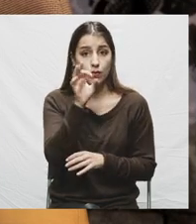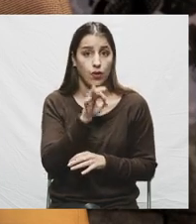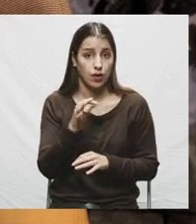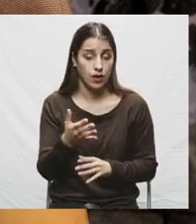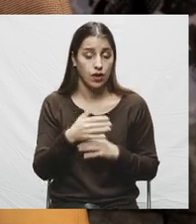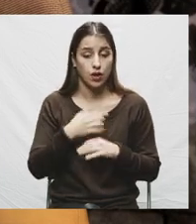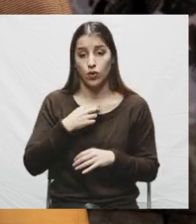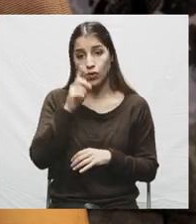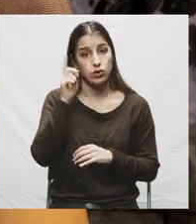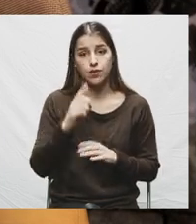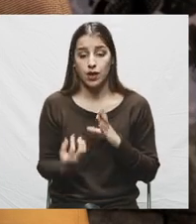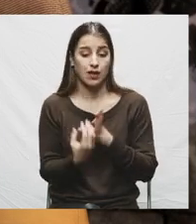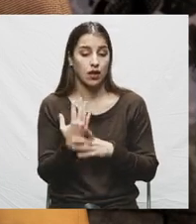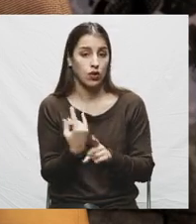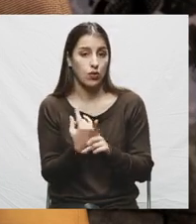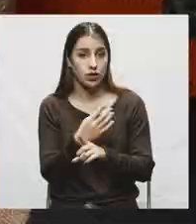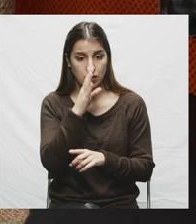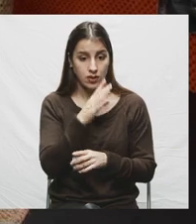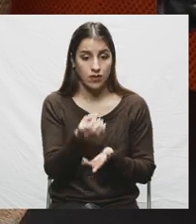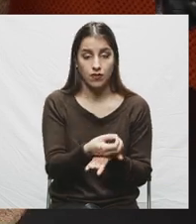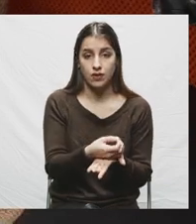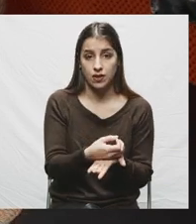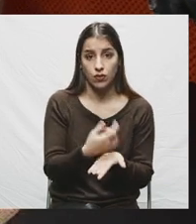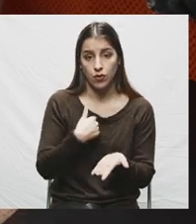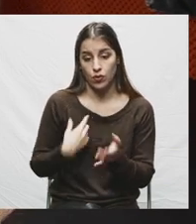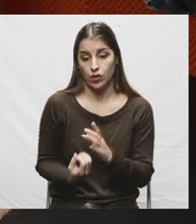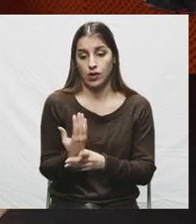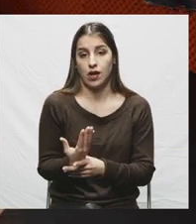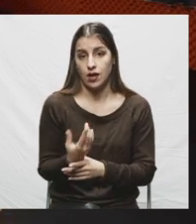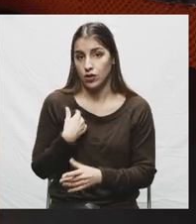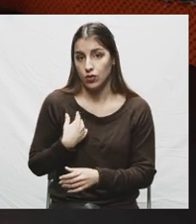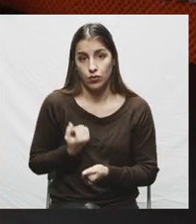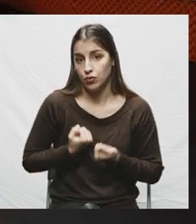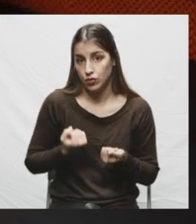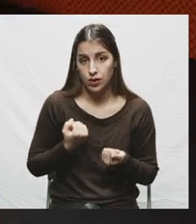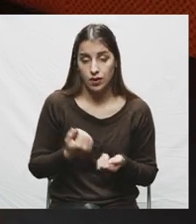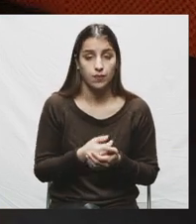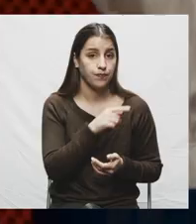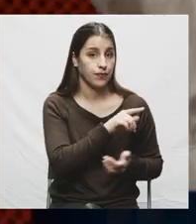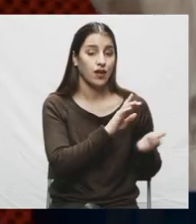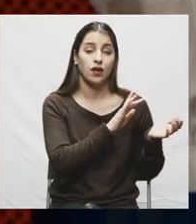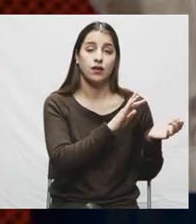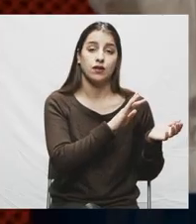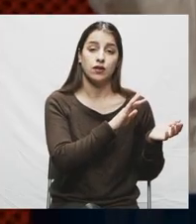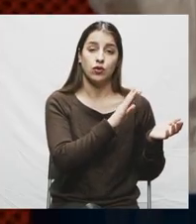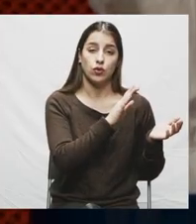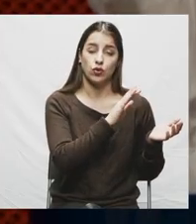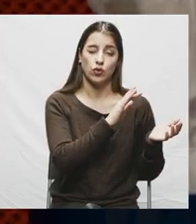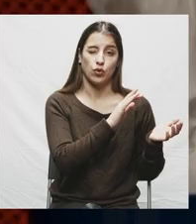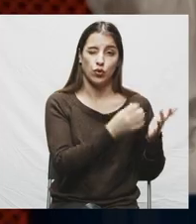I had no idea what was improvising. I'd never had a workshop, a class, a lab. Even though you had that contact with the Brasilian choreographer, Sônia, right?